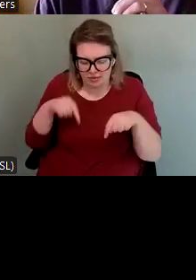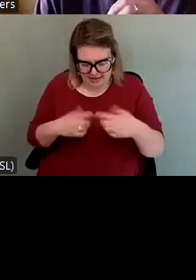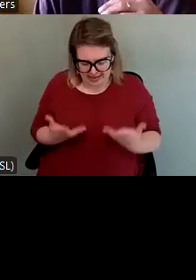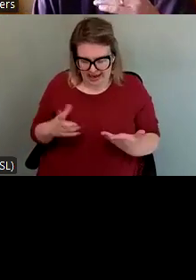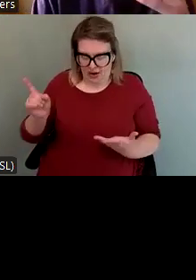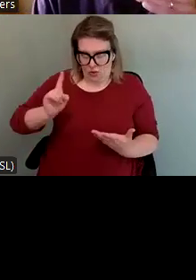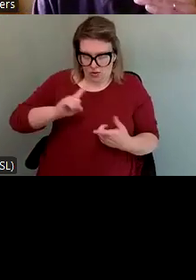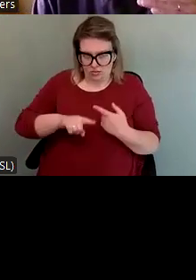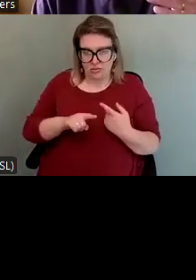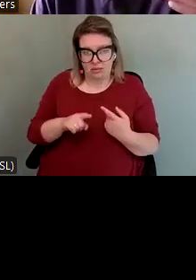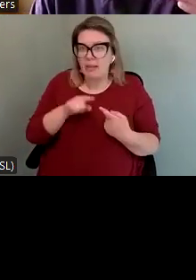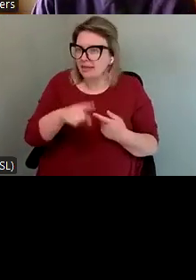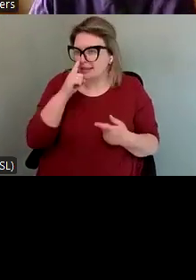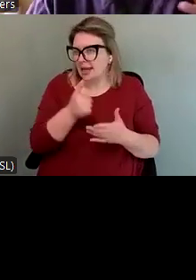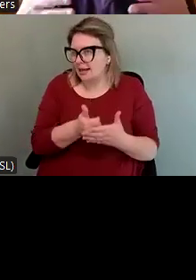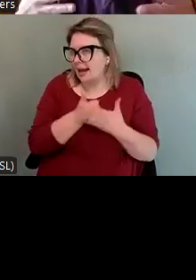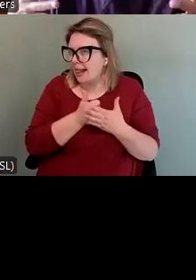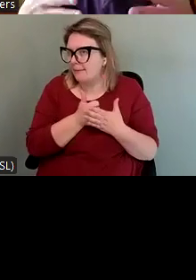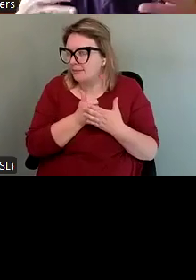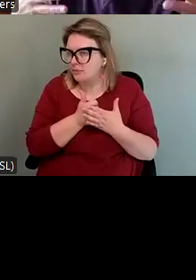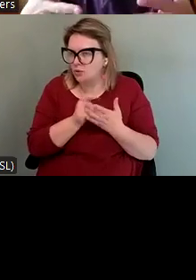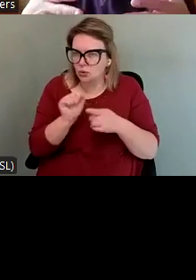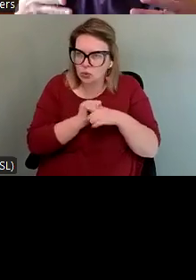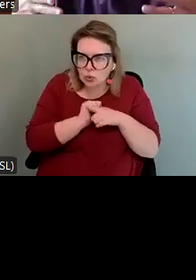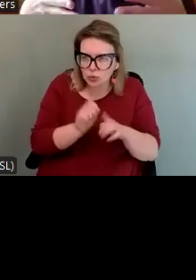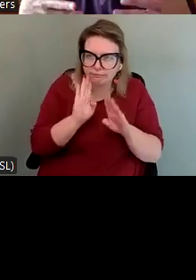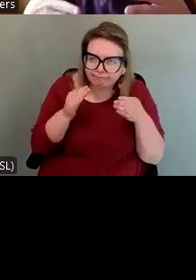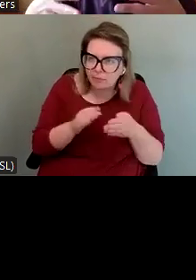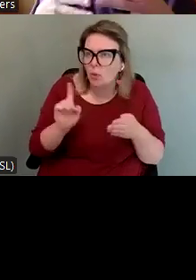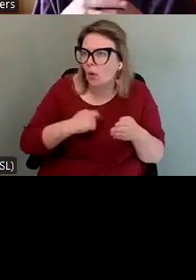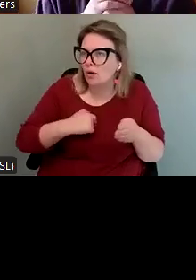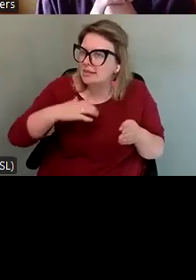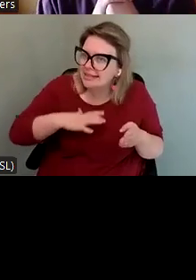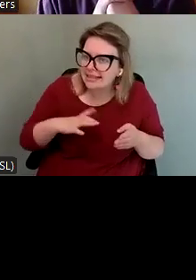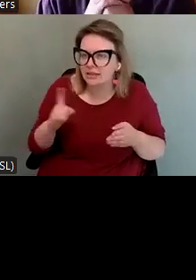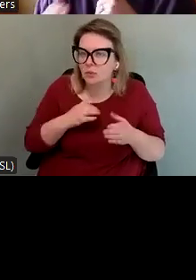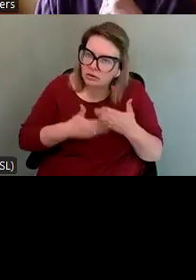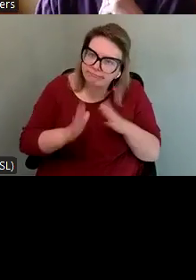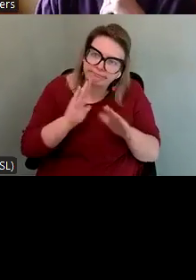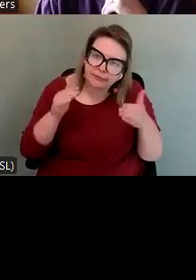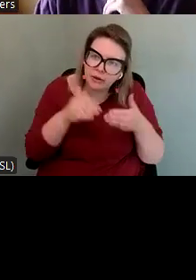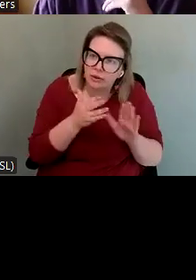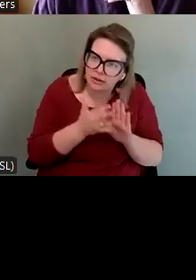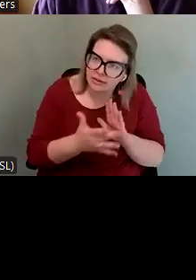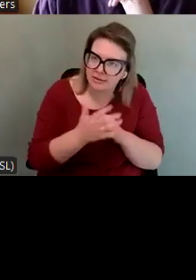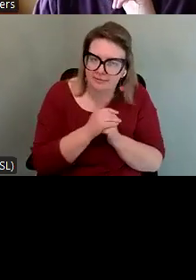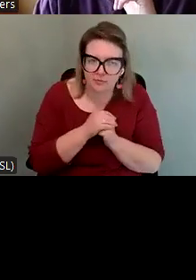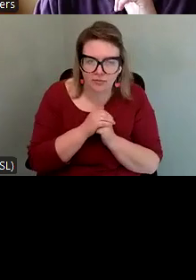because it can really help hone in about what you might want to focus on as a starting point with any of this.